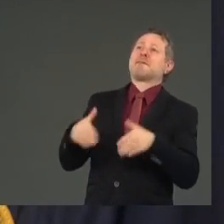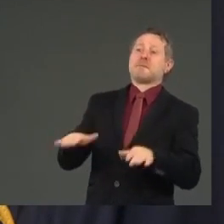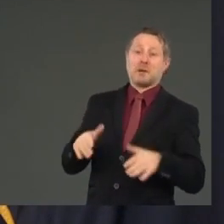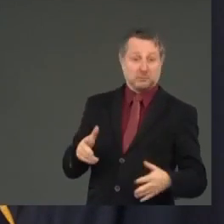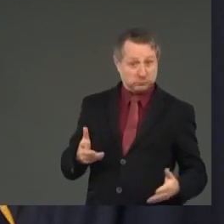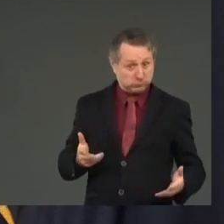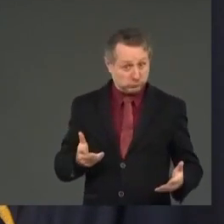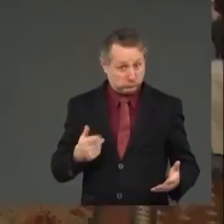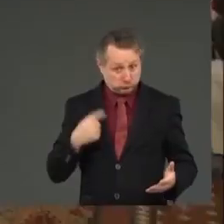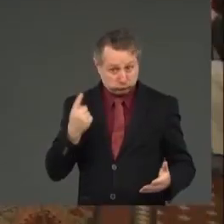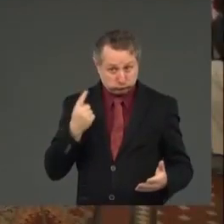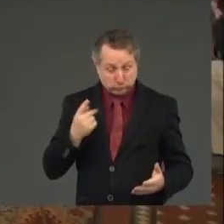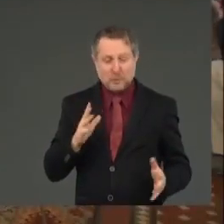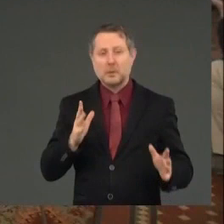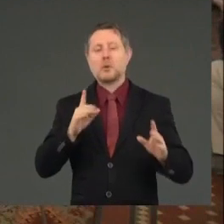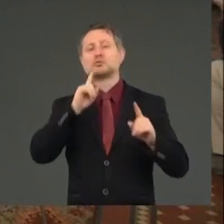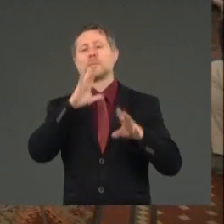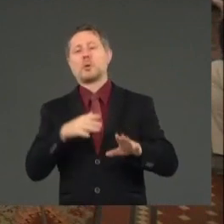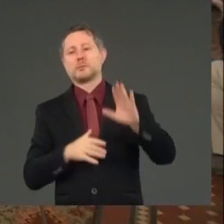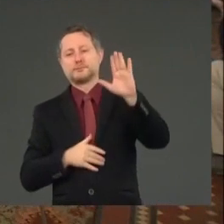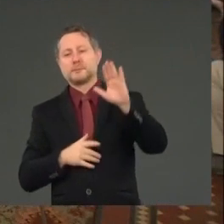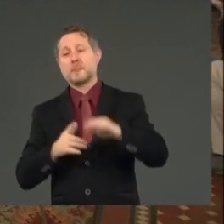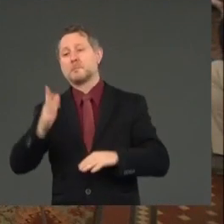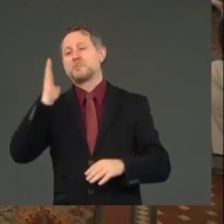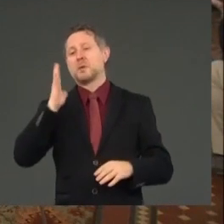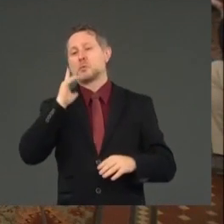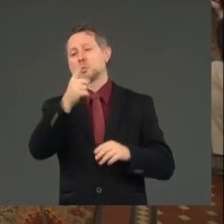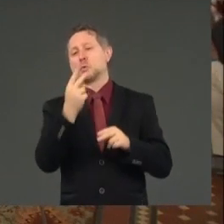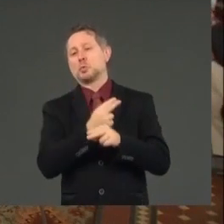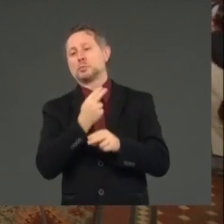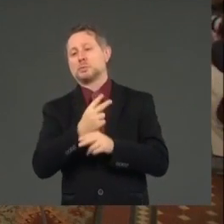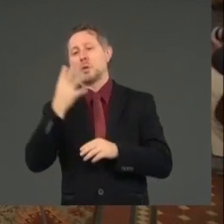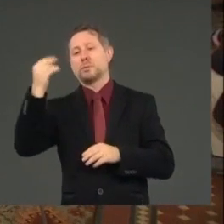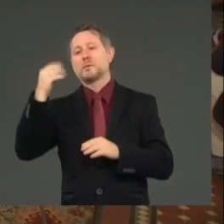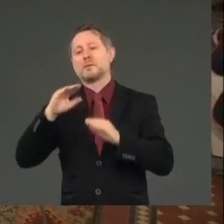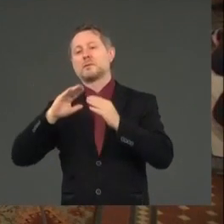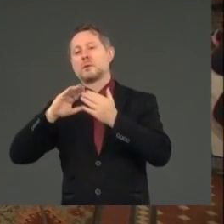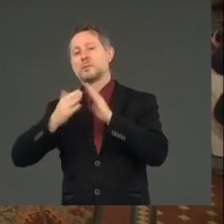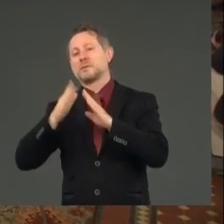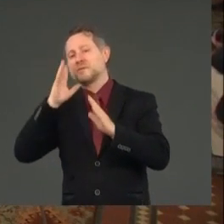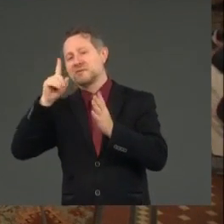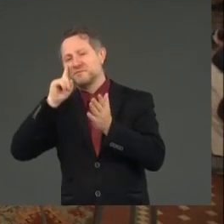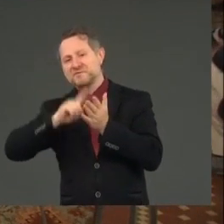COULD HANDLE A COVID PATIENT, THEY WOULD SAY, I CAN'T HANDLE THE COVID PATIENT.